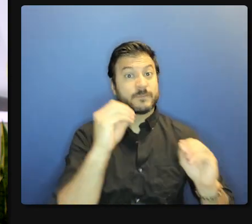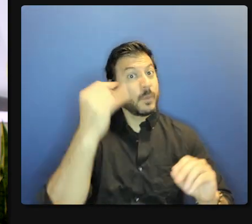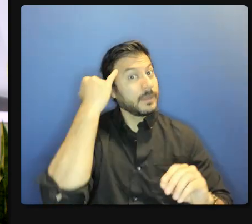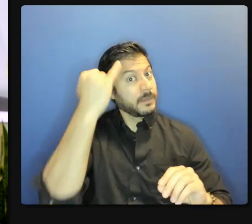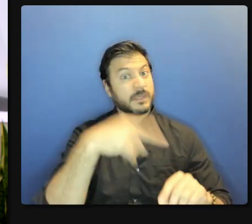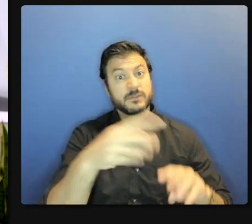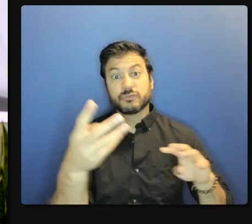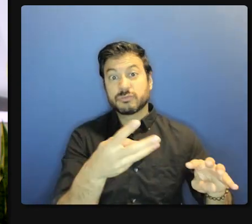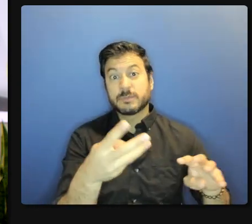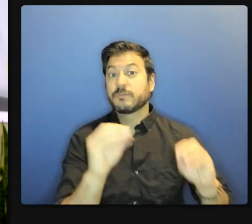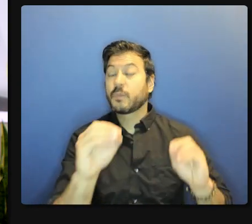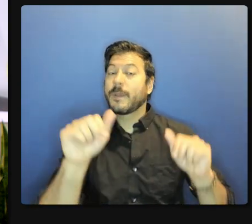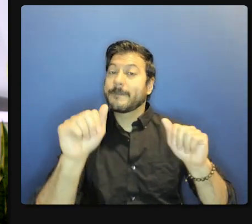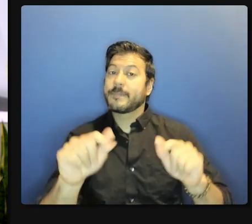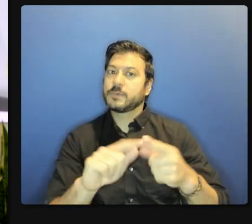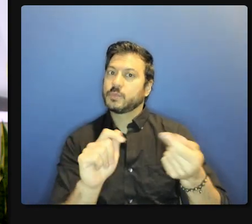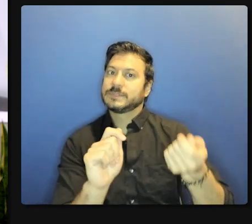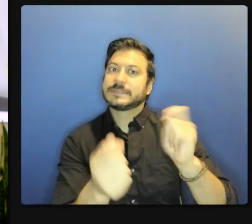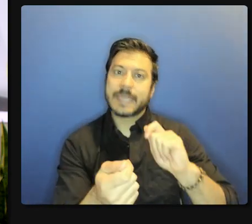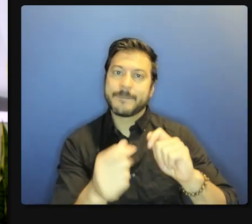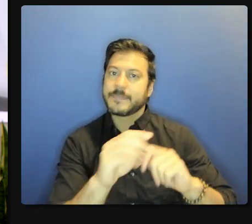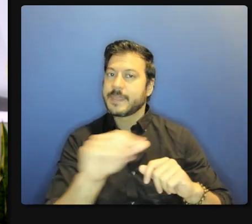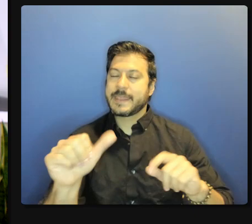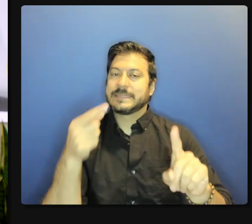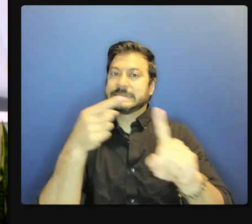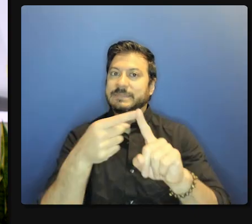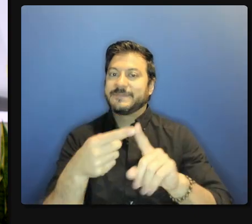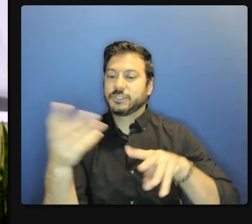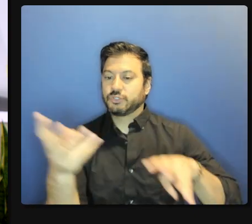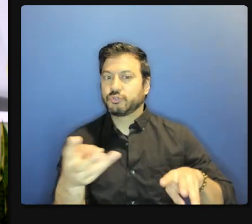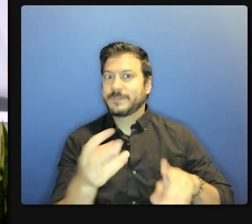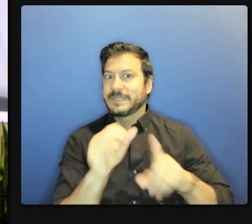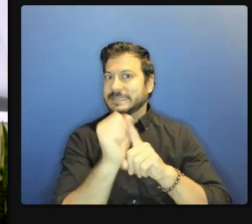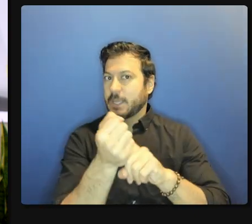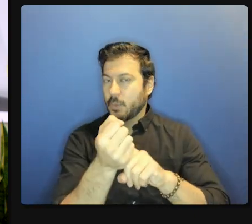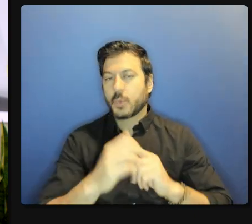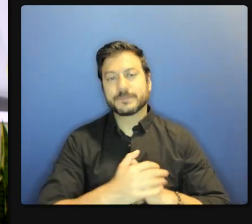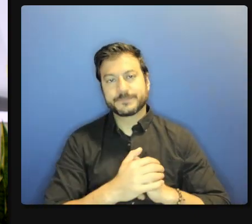and therefore have no capability to adapt to any specific streaming scenarios.